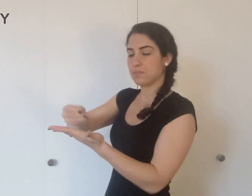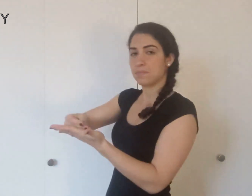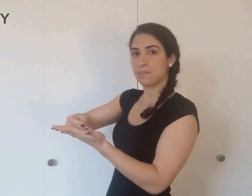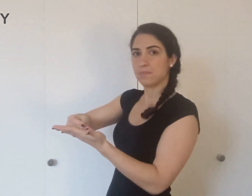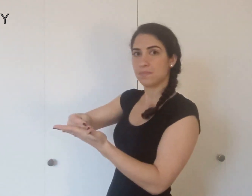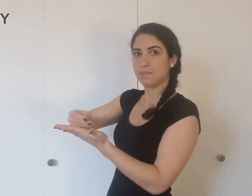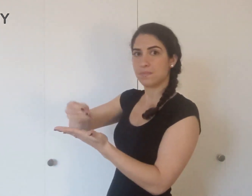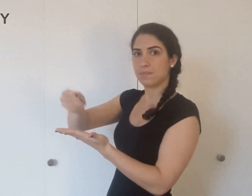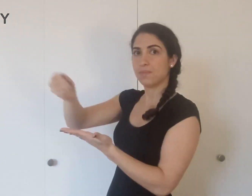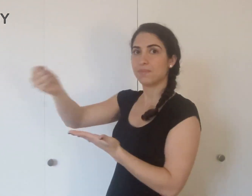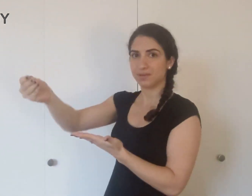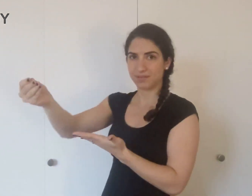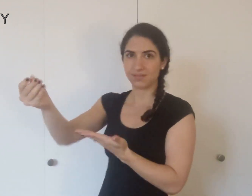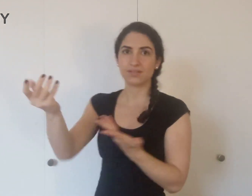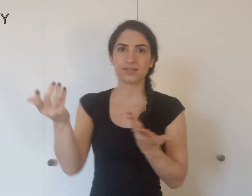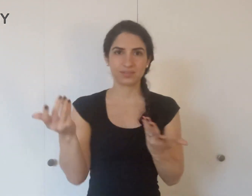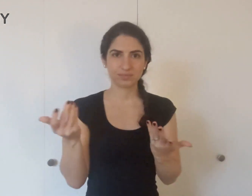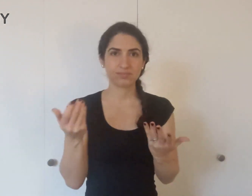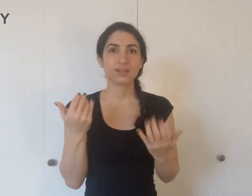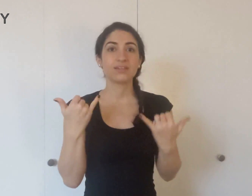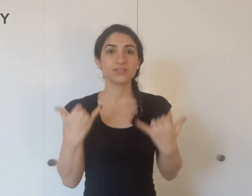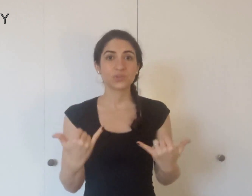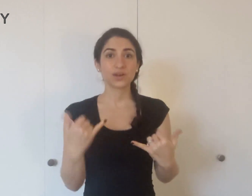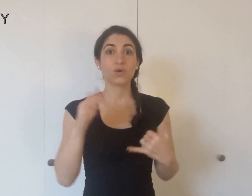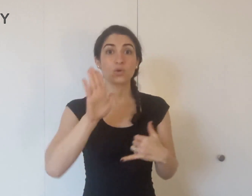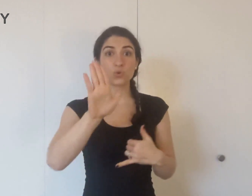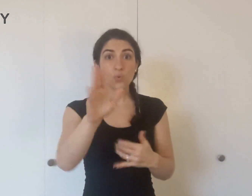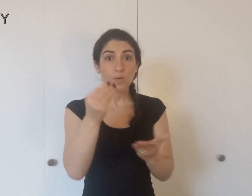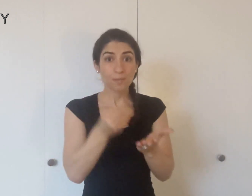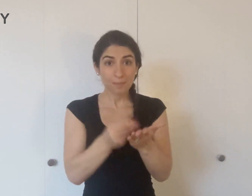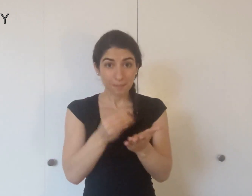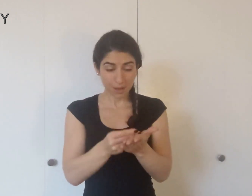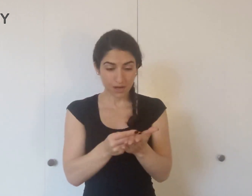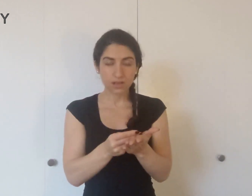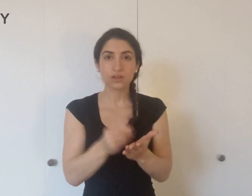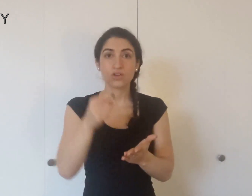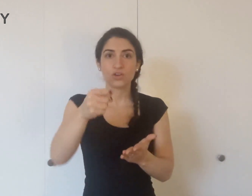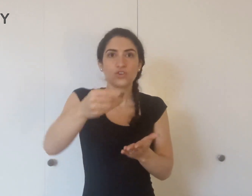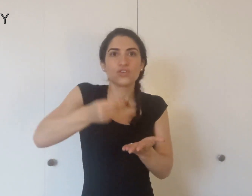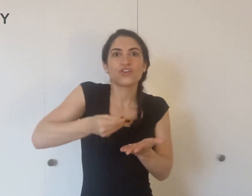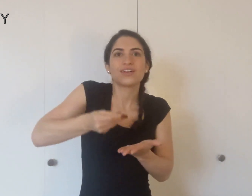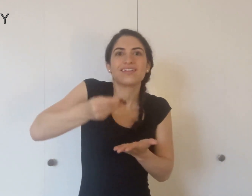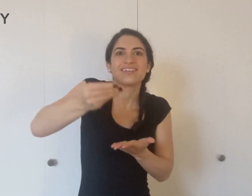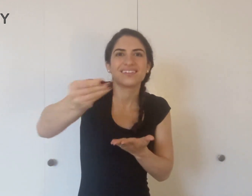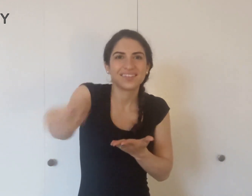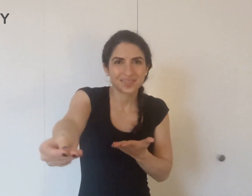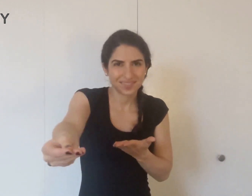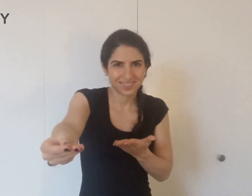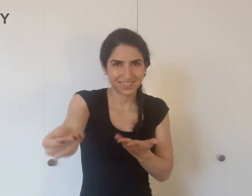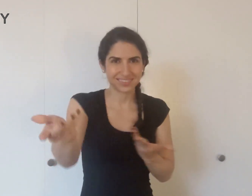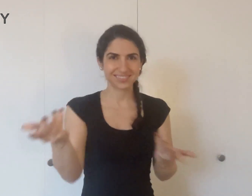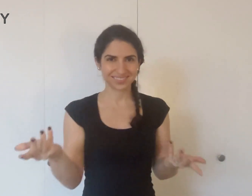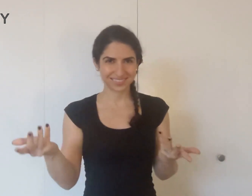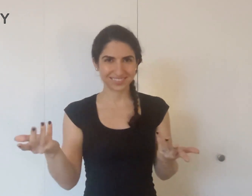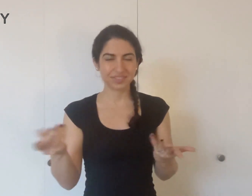BUY Now, it's like you're taking your money, and giving it to someone else